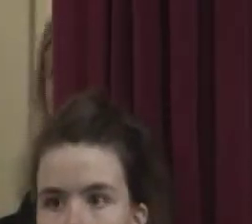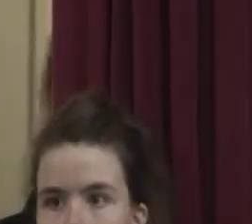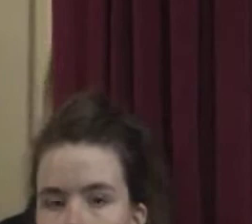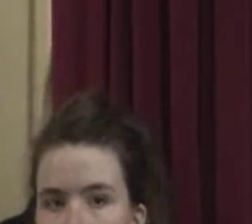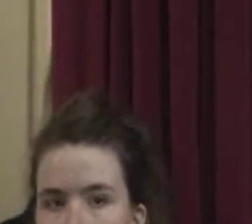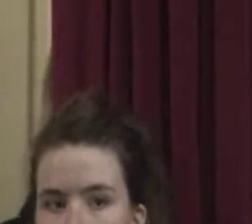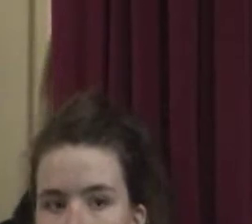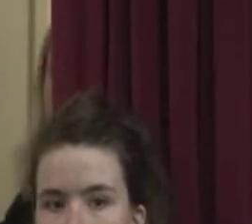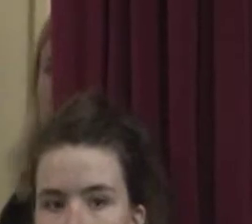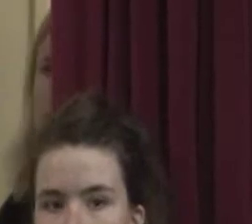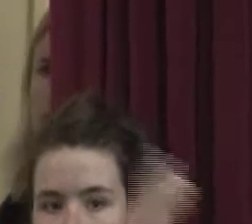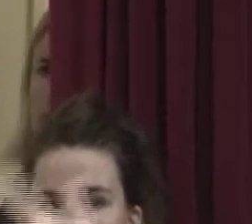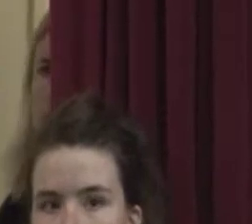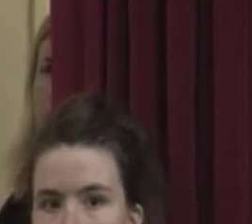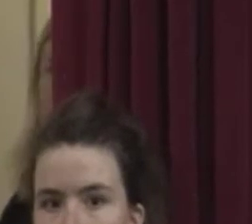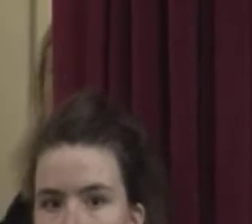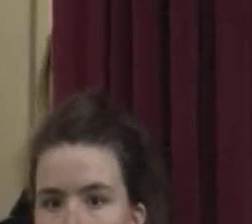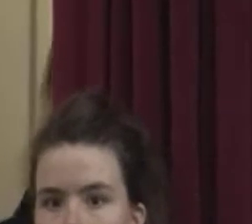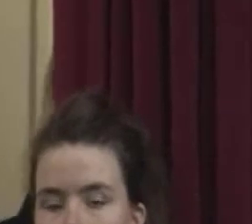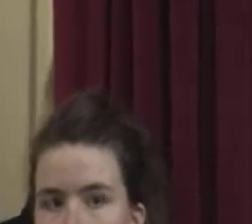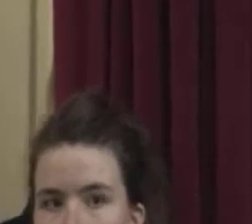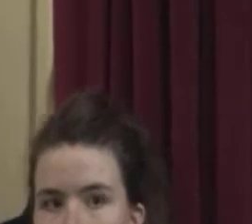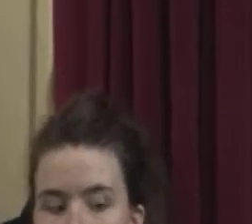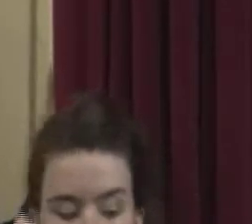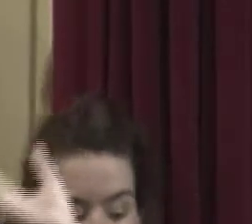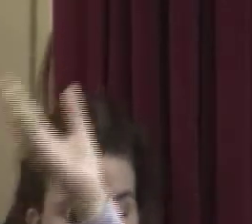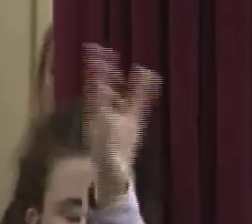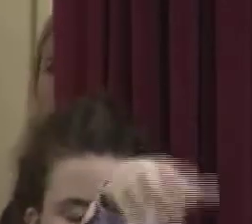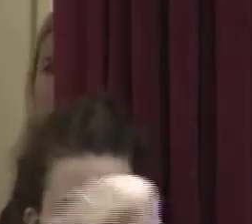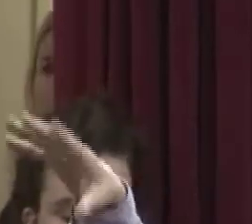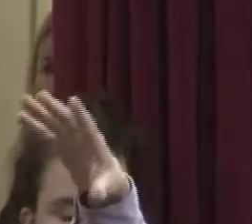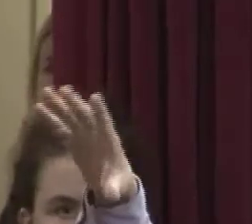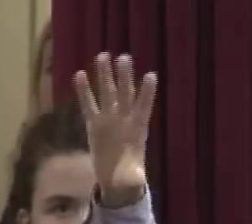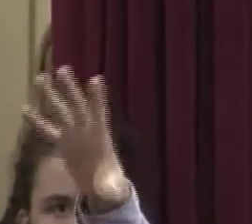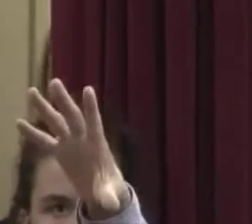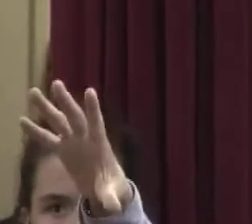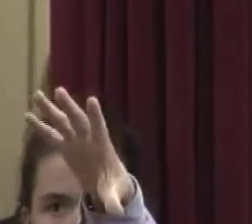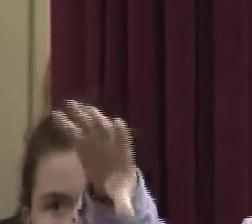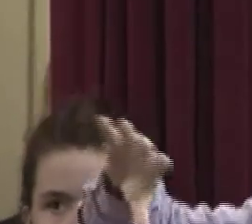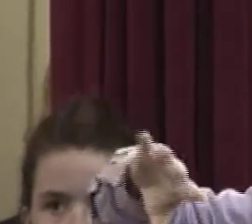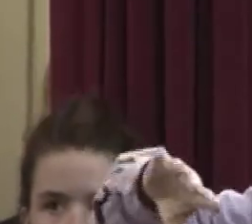I'm in abject poverty. And I would like to know...